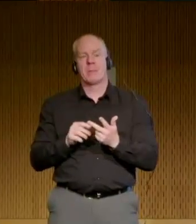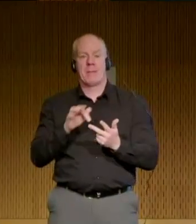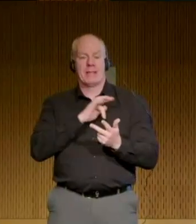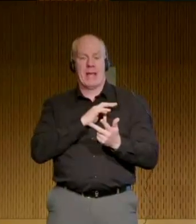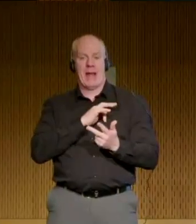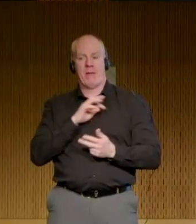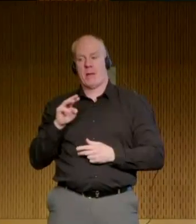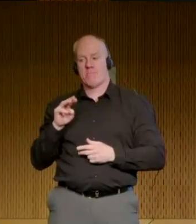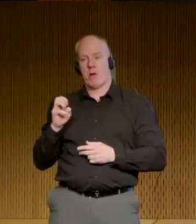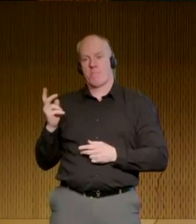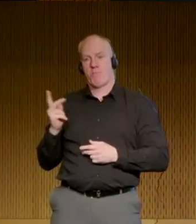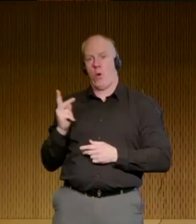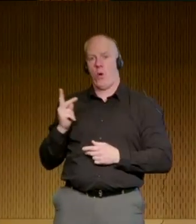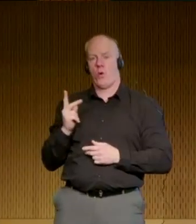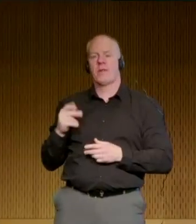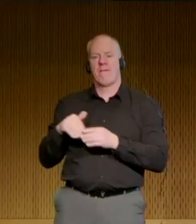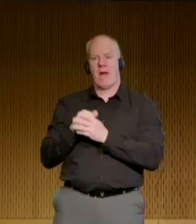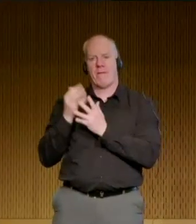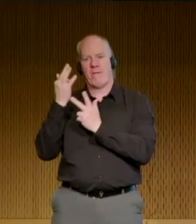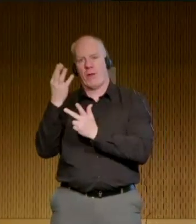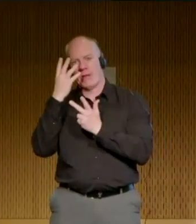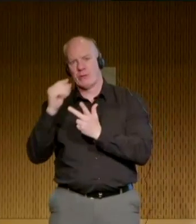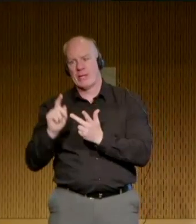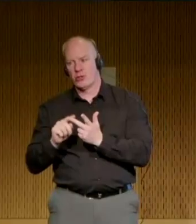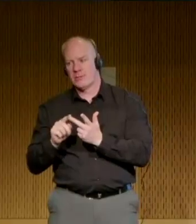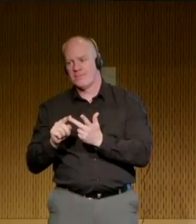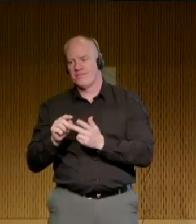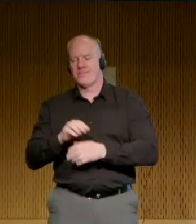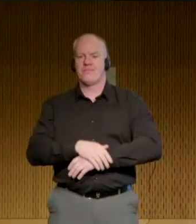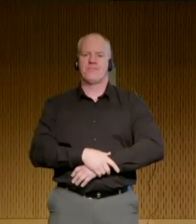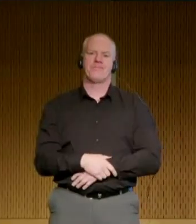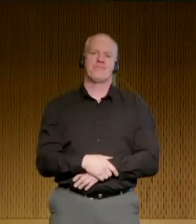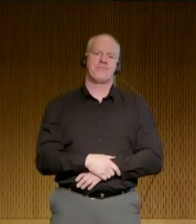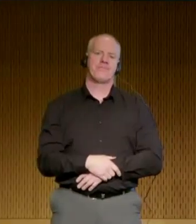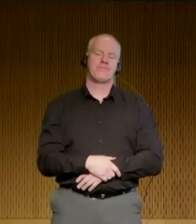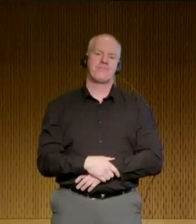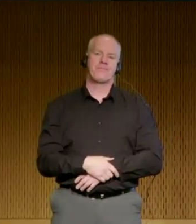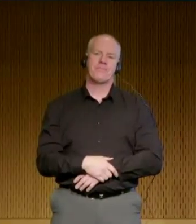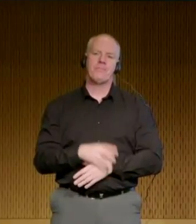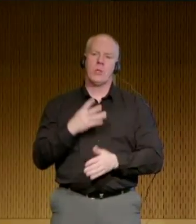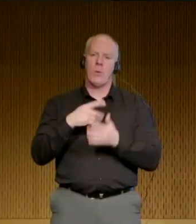Margaret work with further education learners, excuse me, in terms of their academic supports.